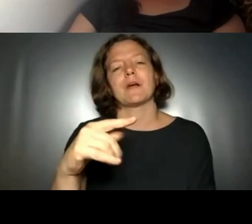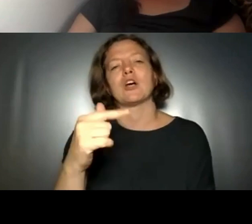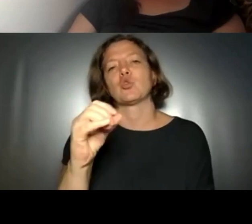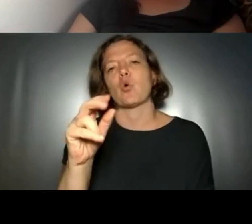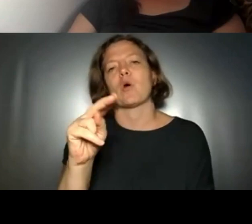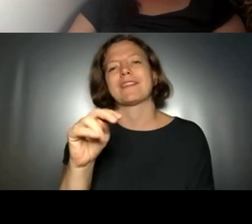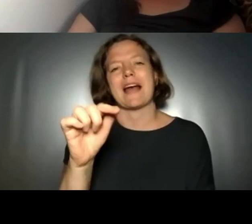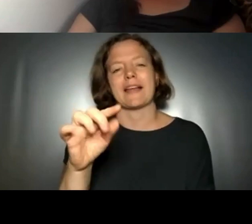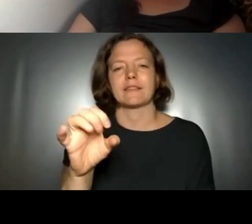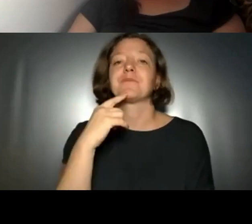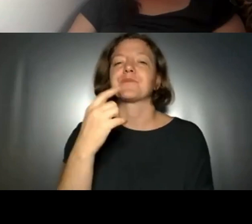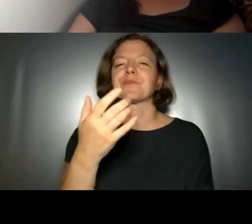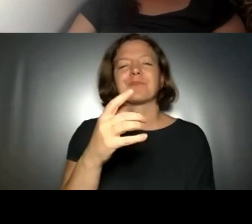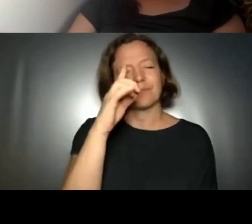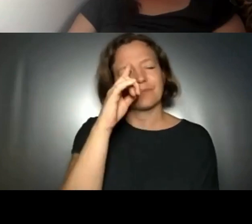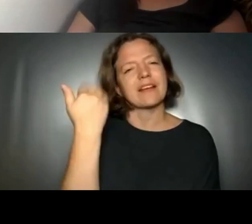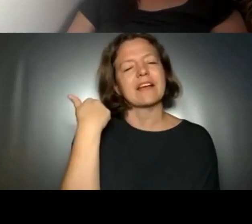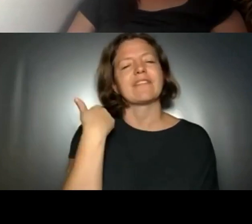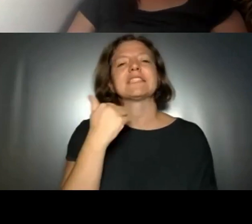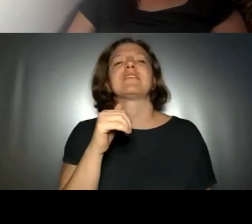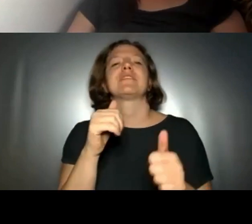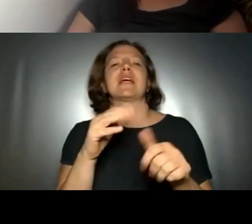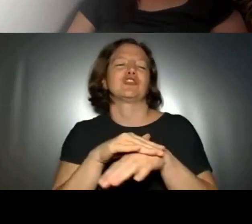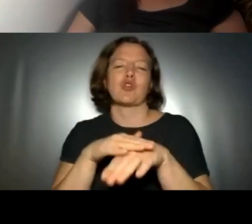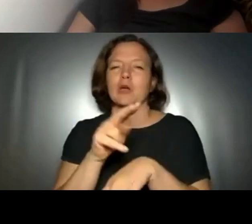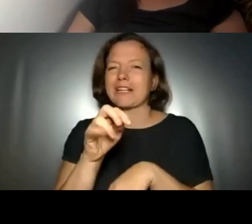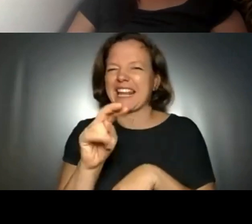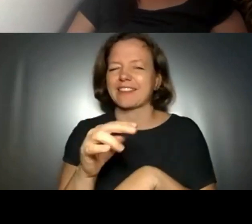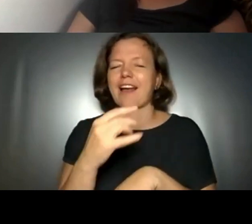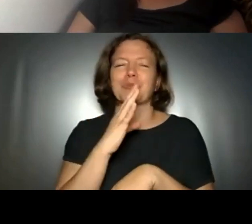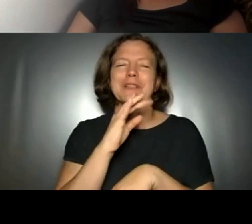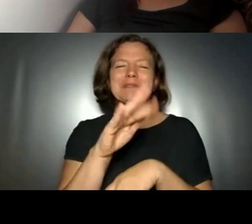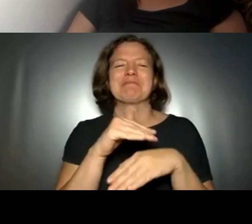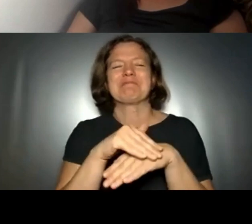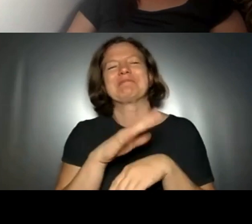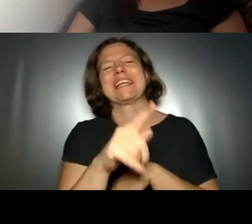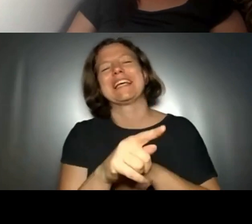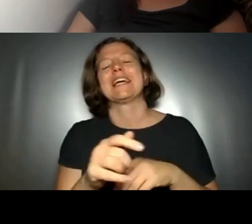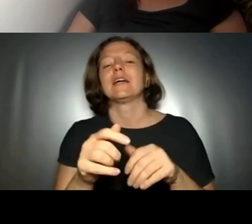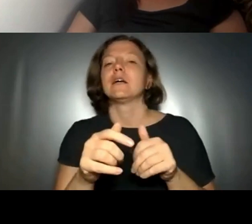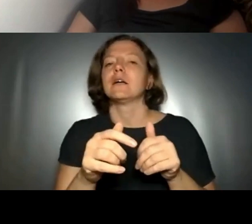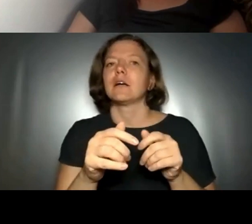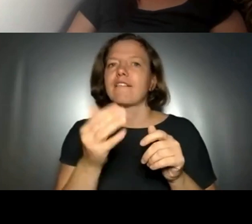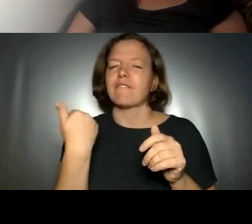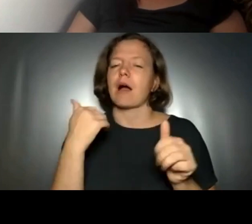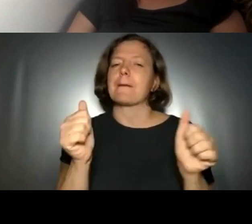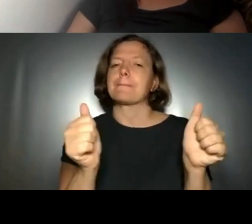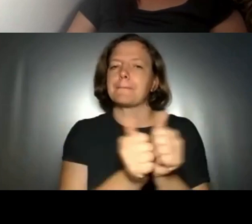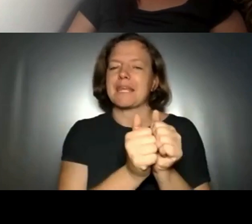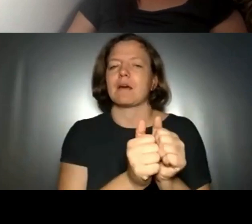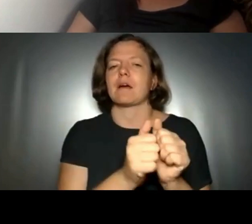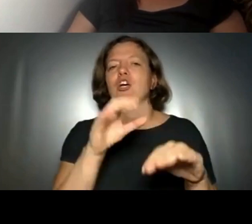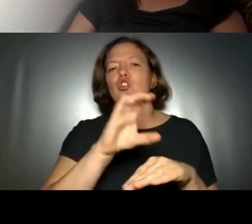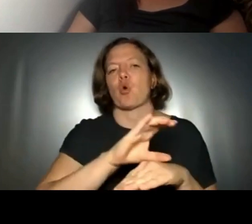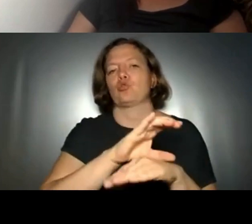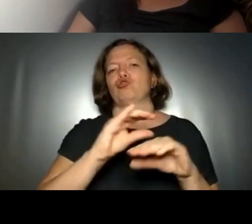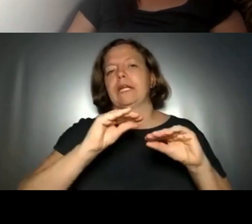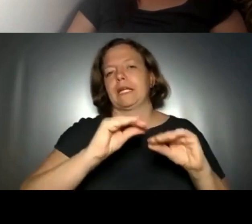which we have mentioned earlier - this is Nina speaking, sorry - for that last show, we actually made a call